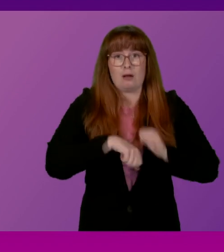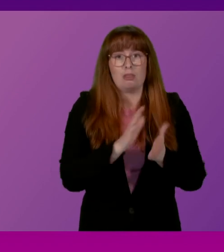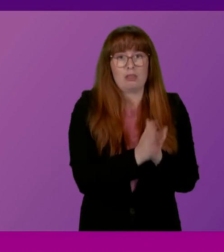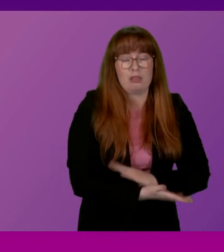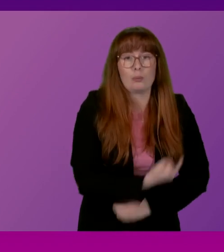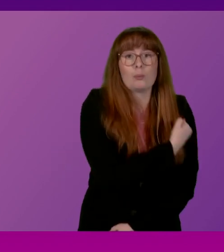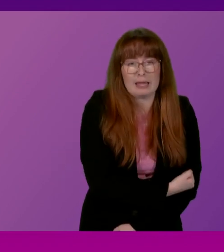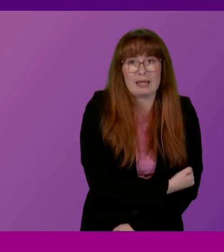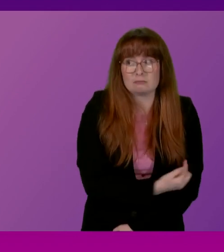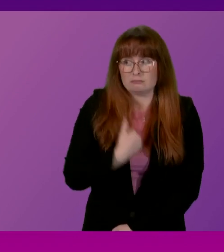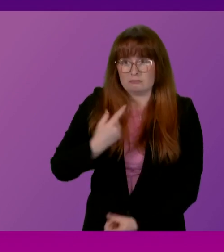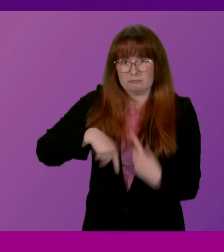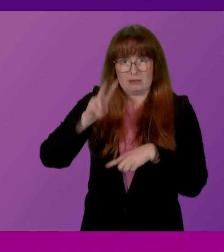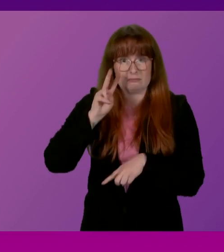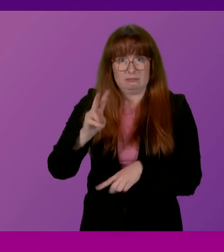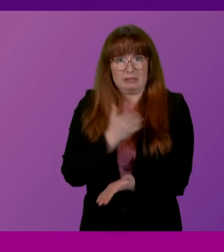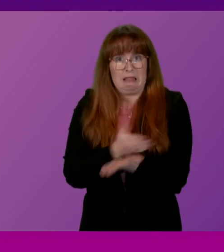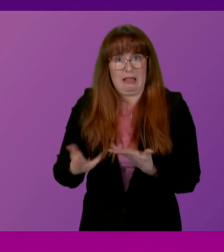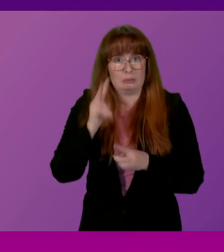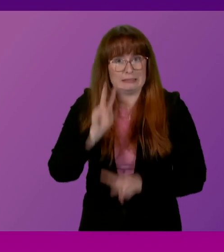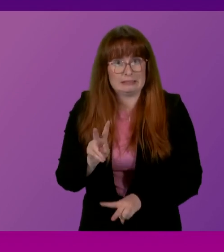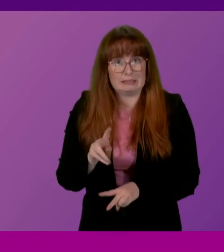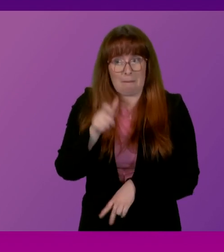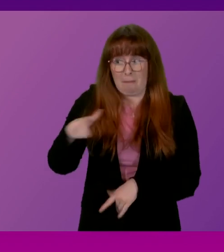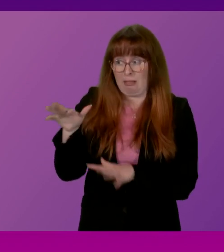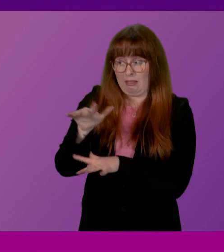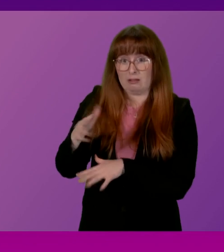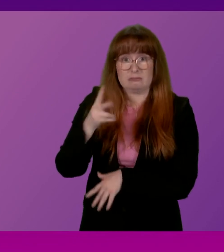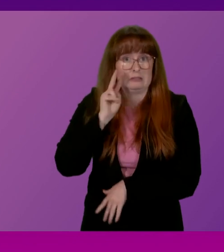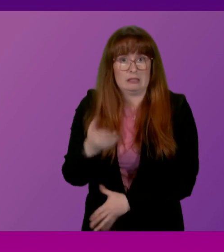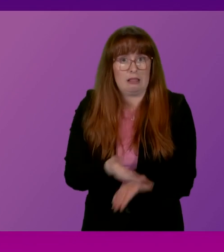We can see it, the people sitting behind the First Minister can see it and the people of